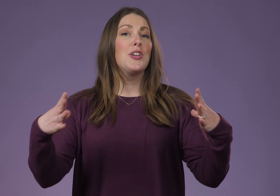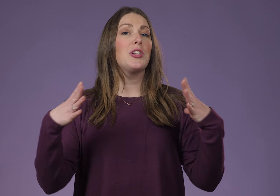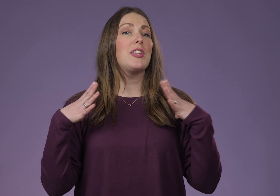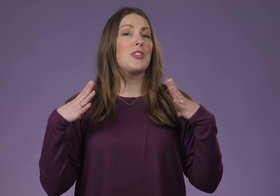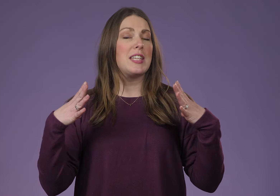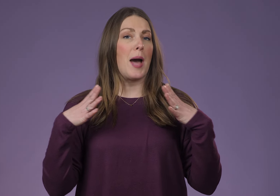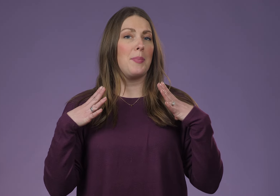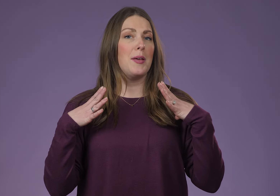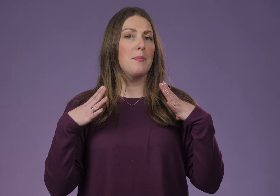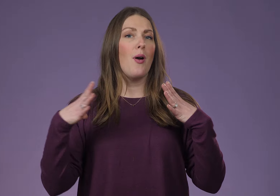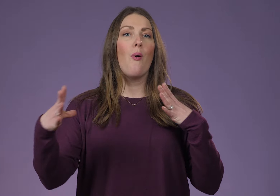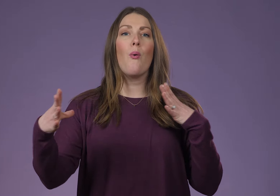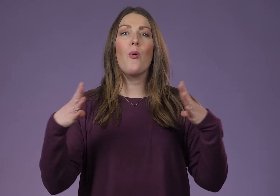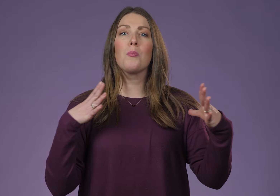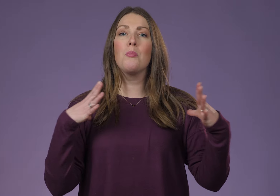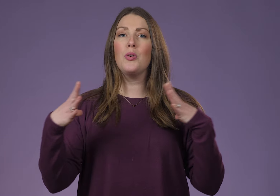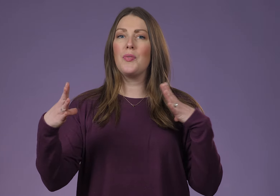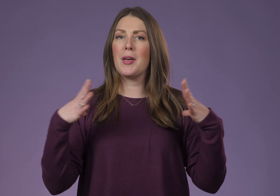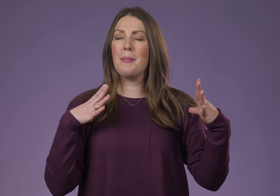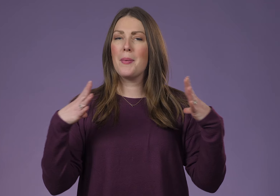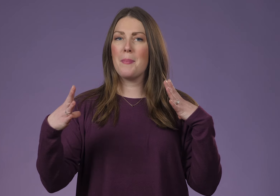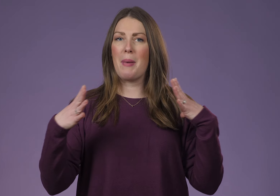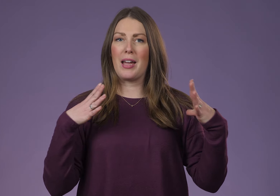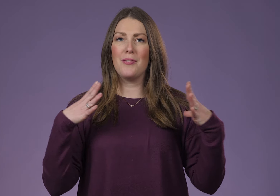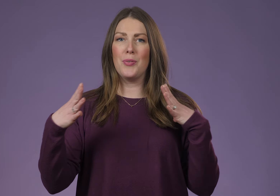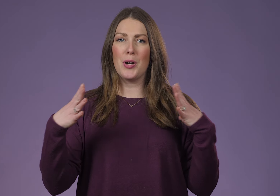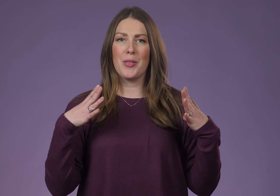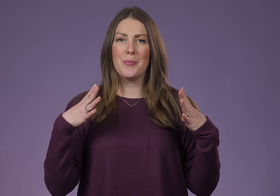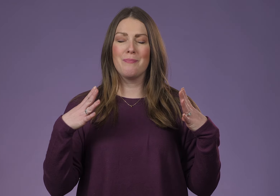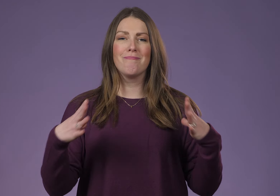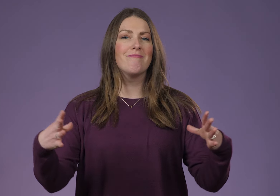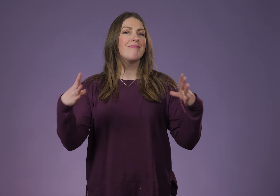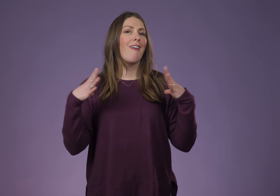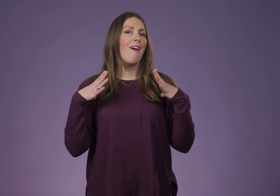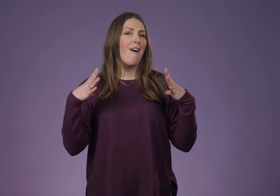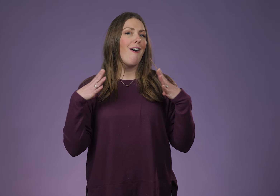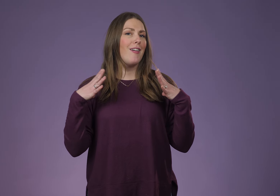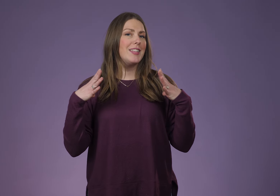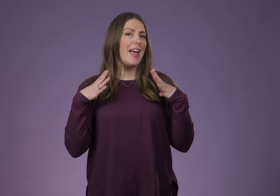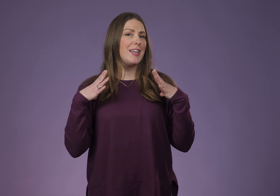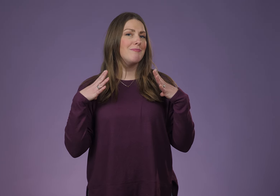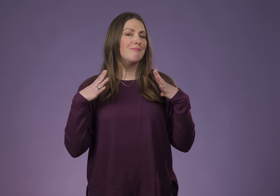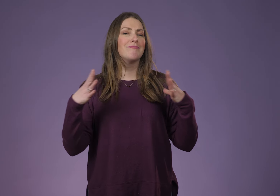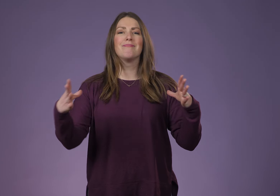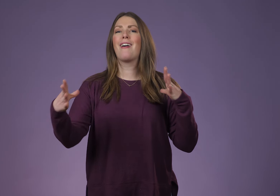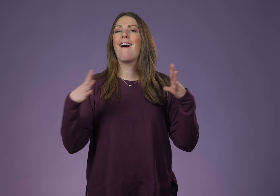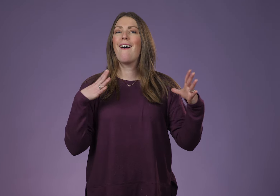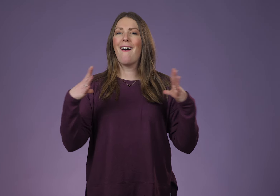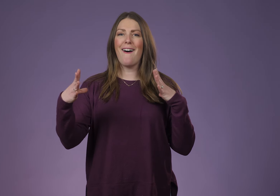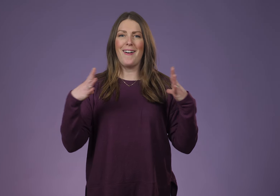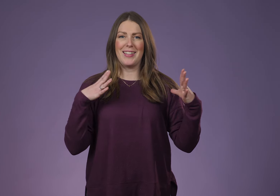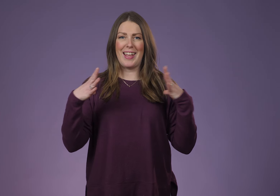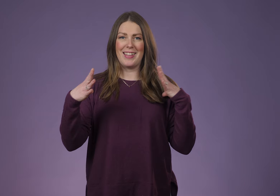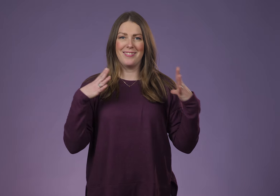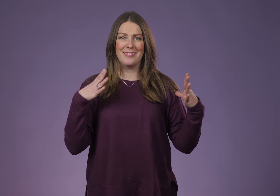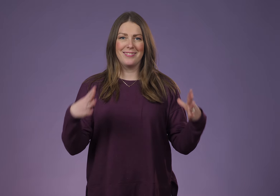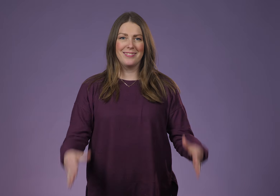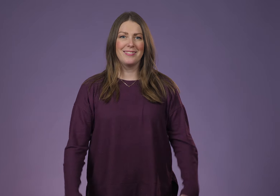You'll either tap them or move them back and forth. Holiday.